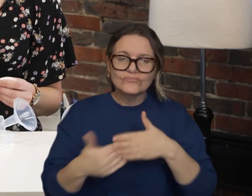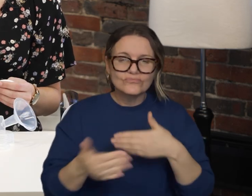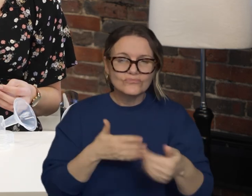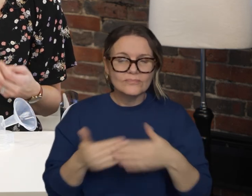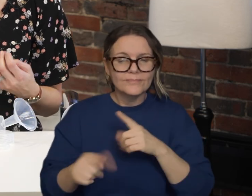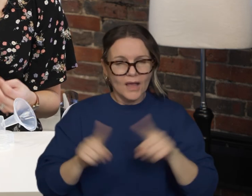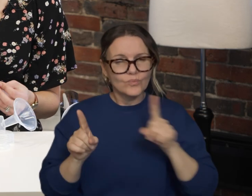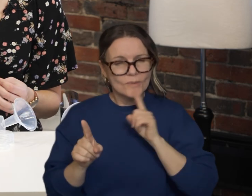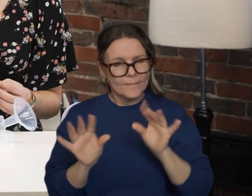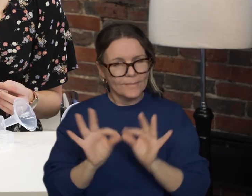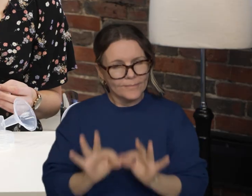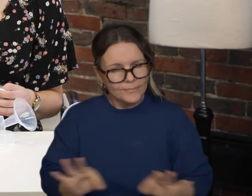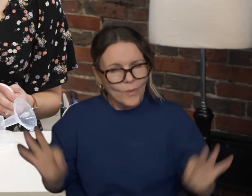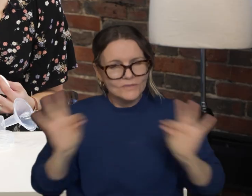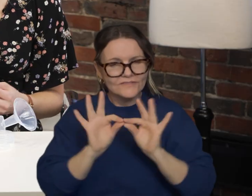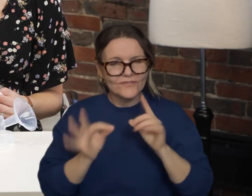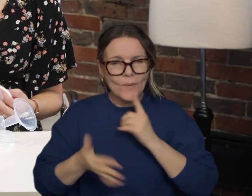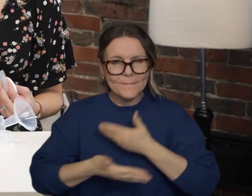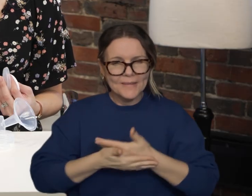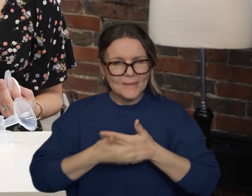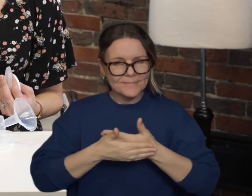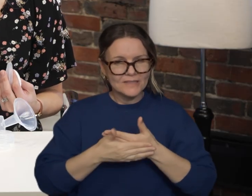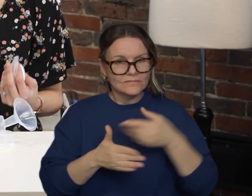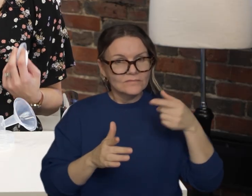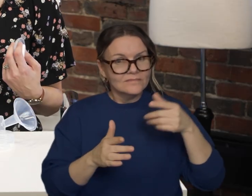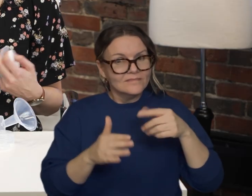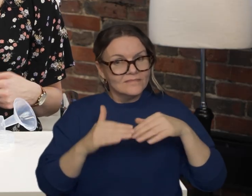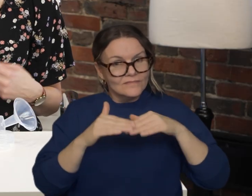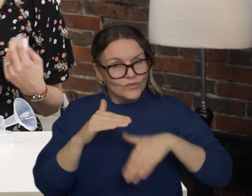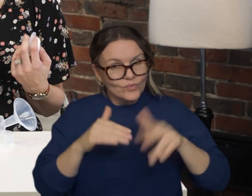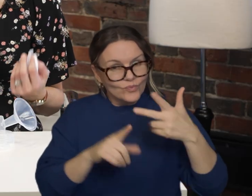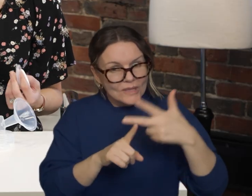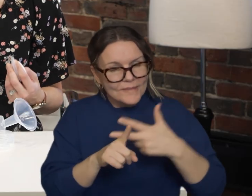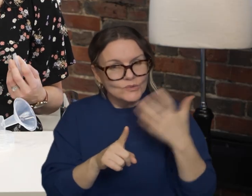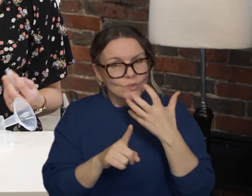but this is especially important for any babies under 3 months old any babies with a sensitive